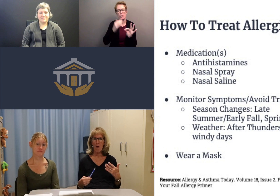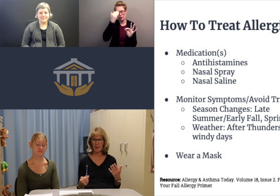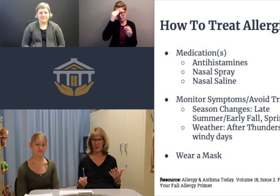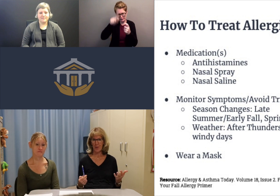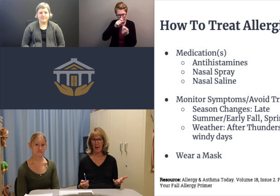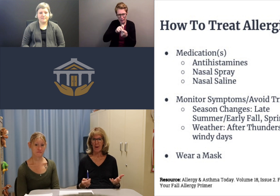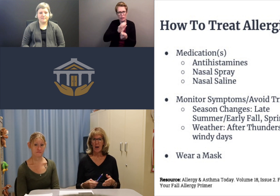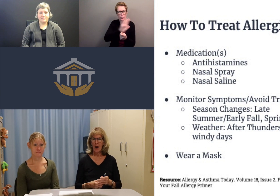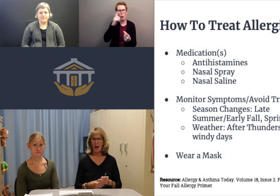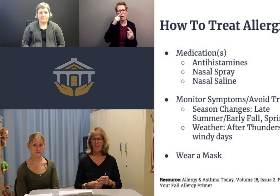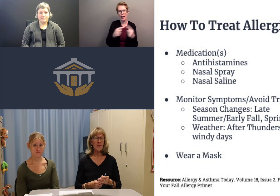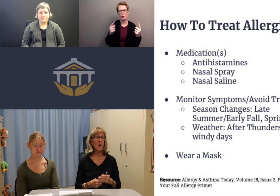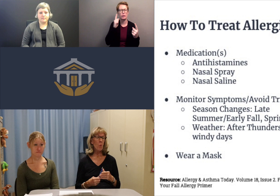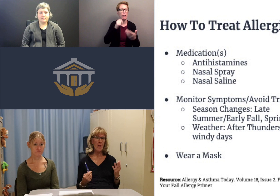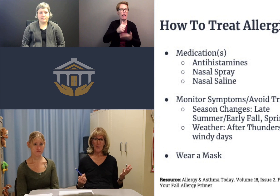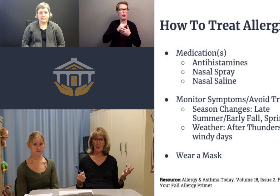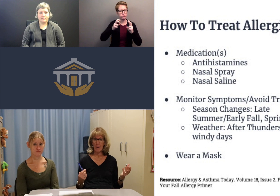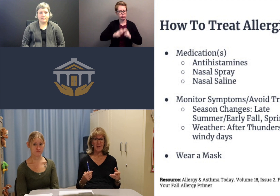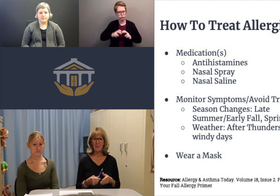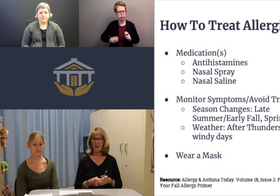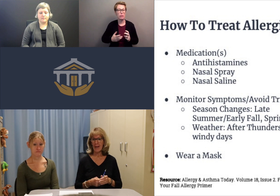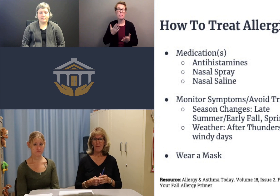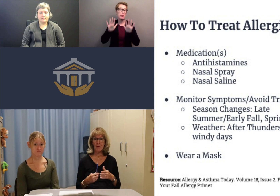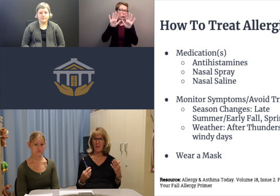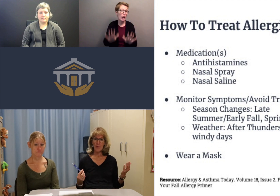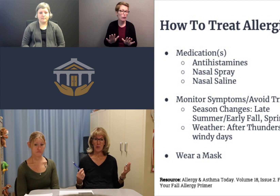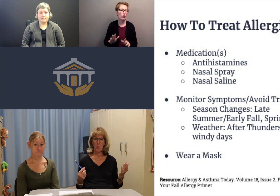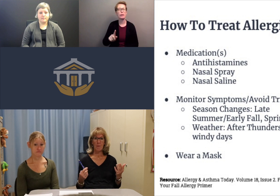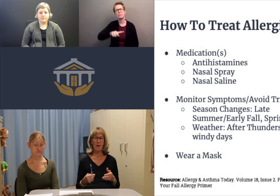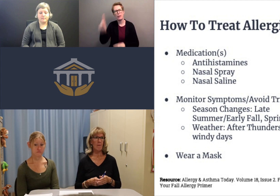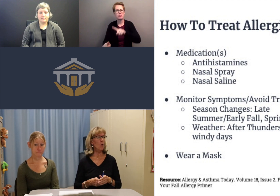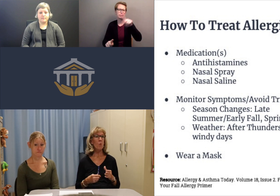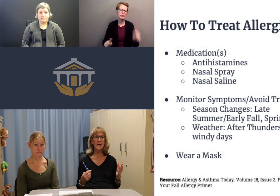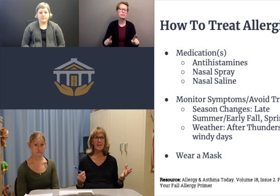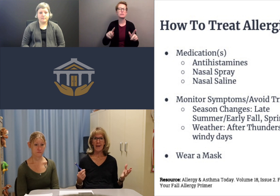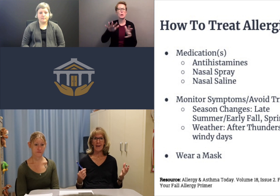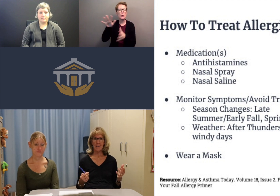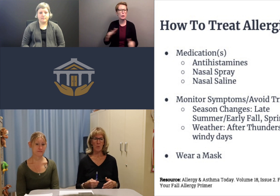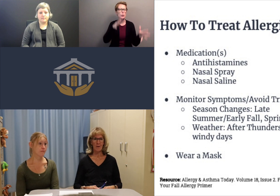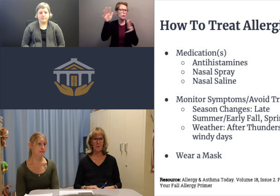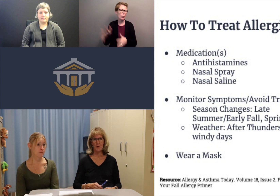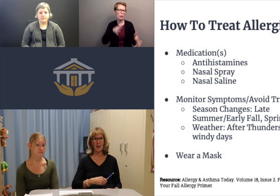monitor them. You know, weather sometimes after a thunderstorm or windy days when you're getting